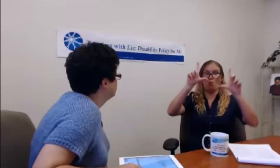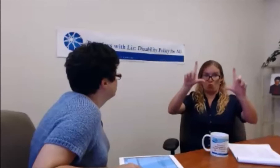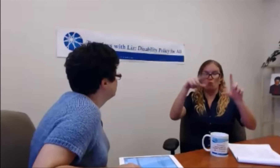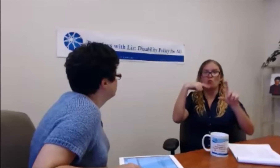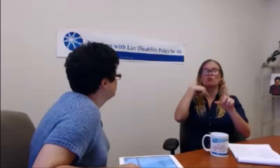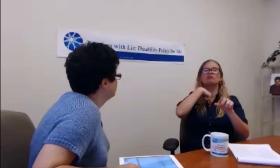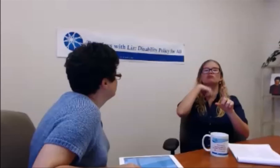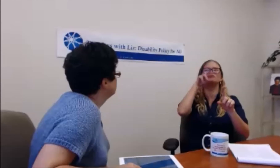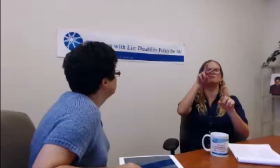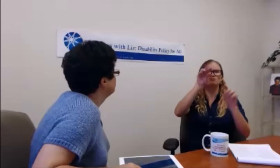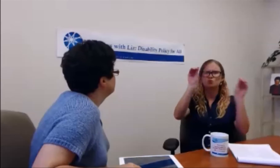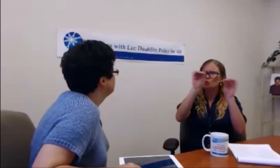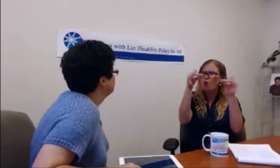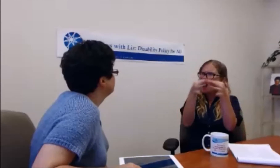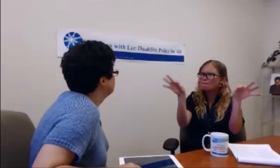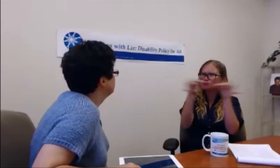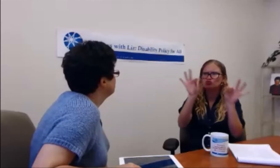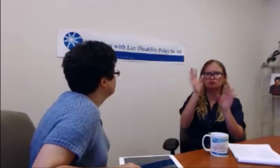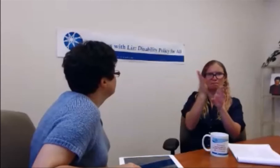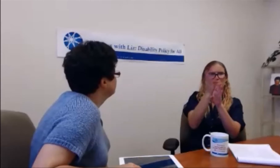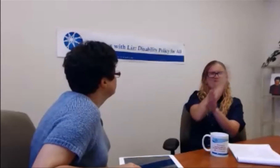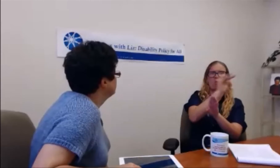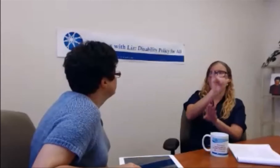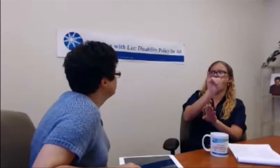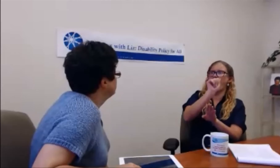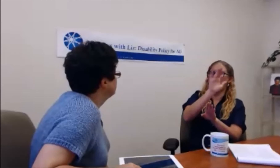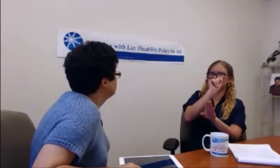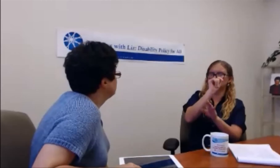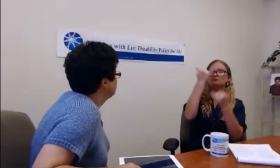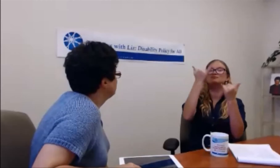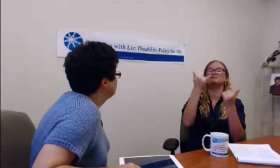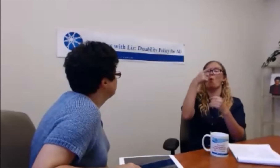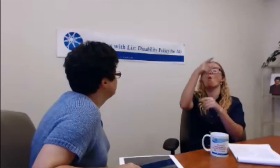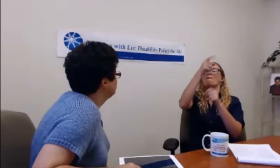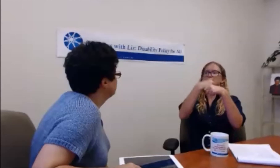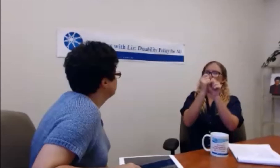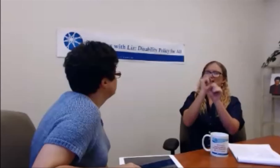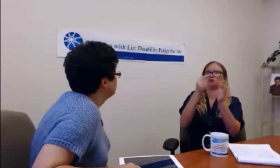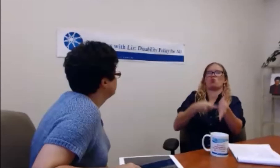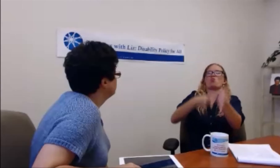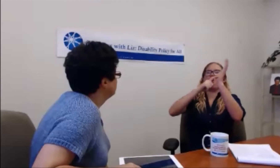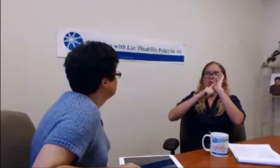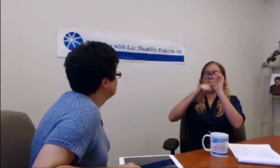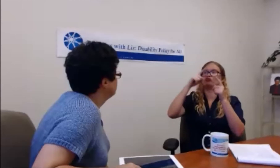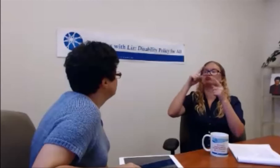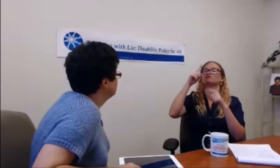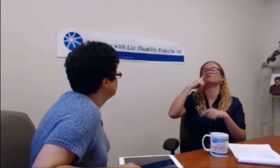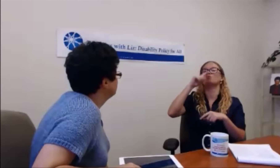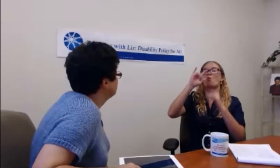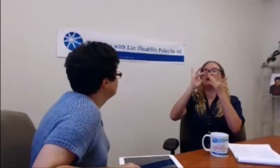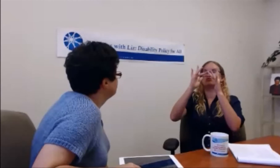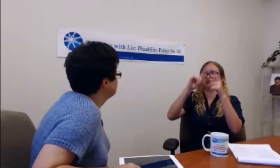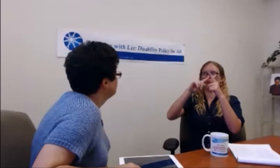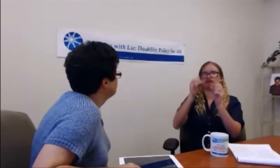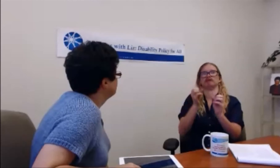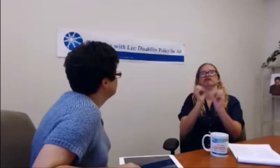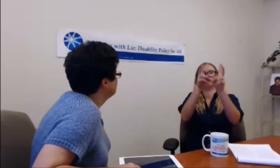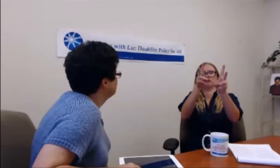and video in general. There’s no captioning before this act. This act require the internet